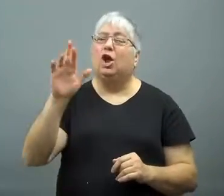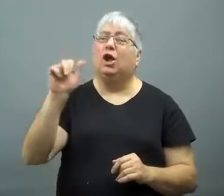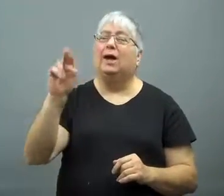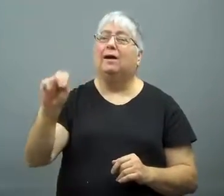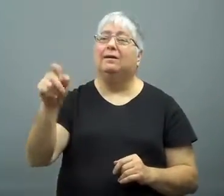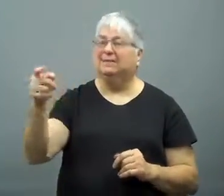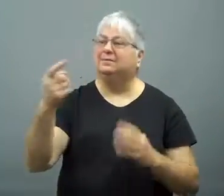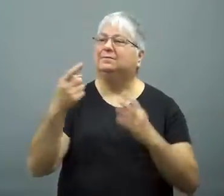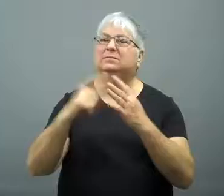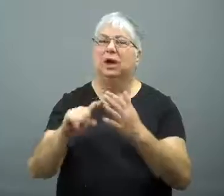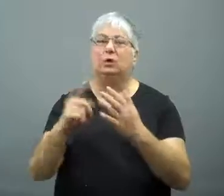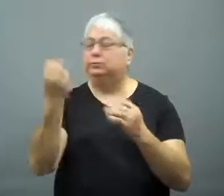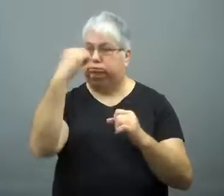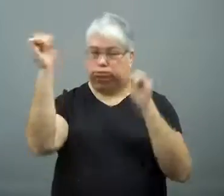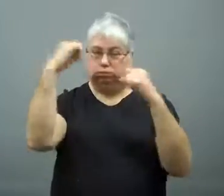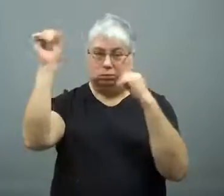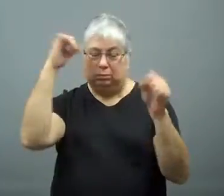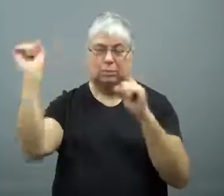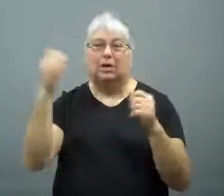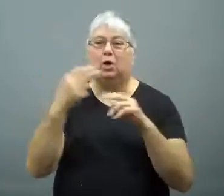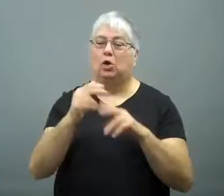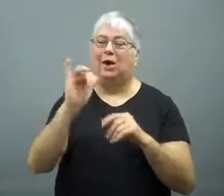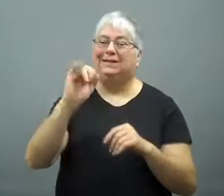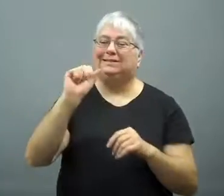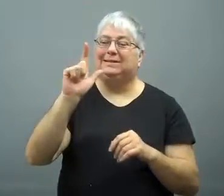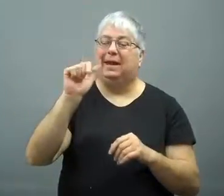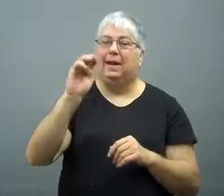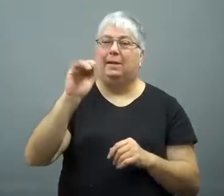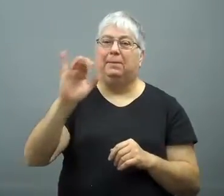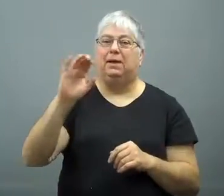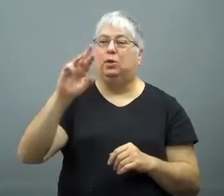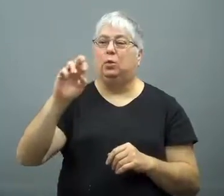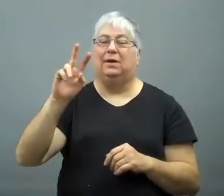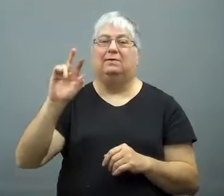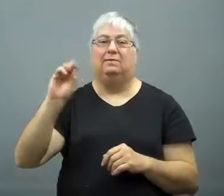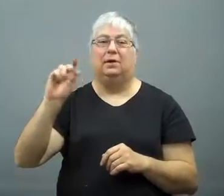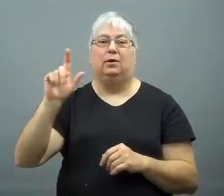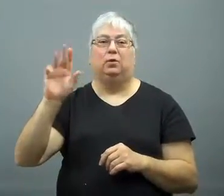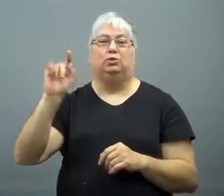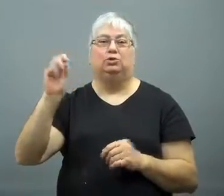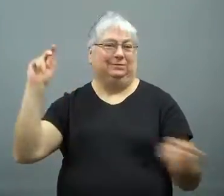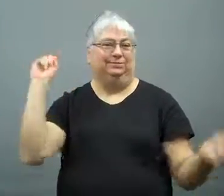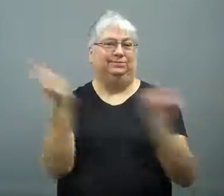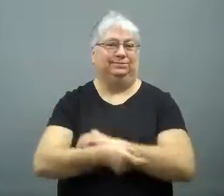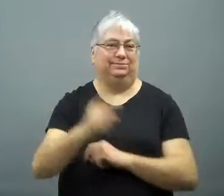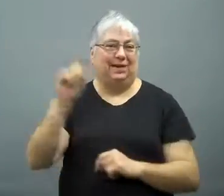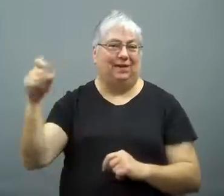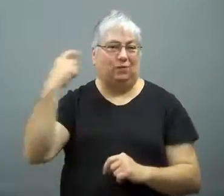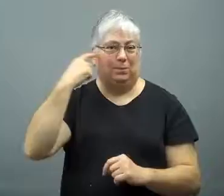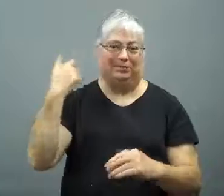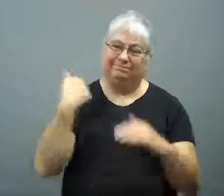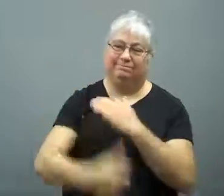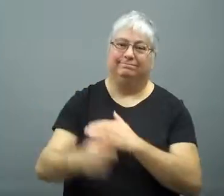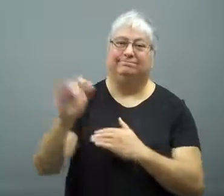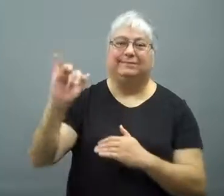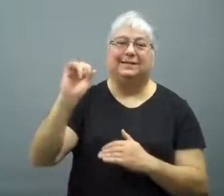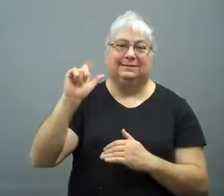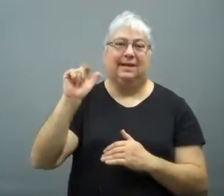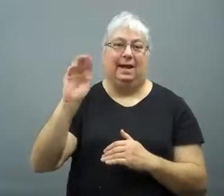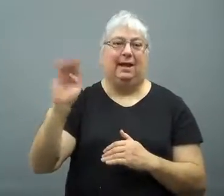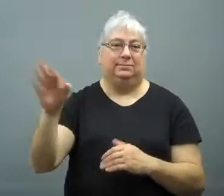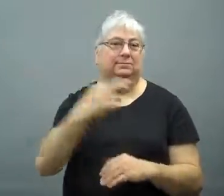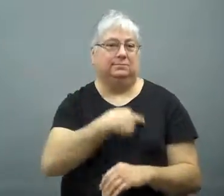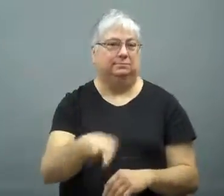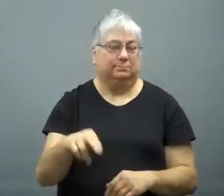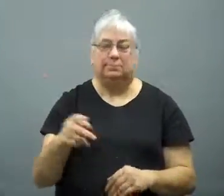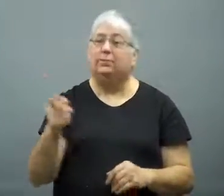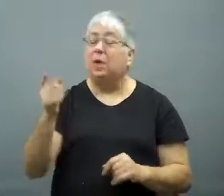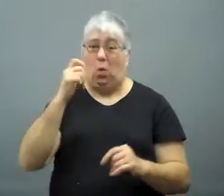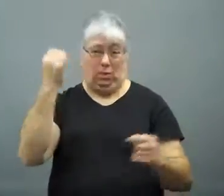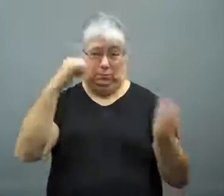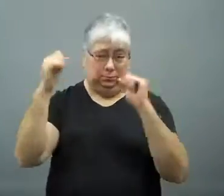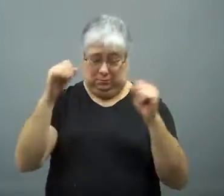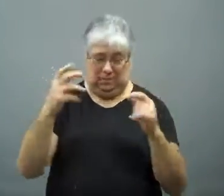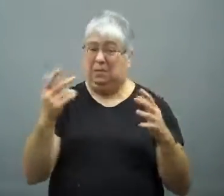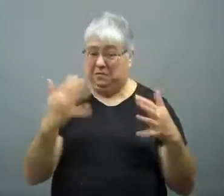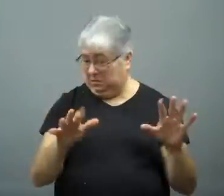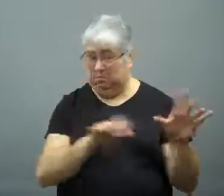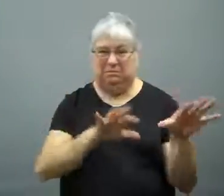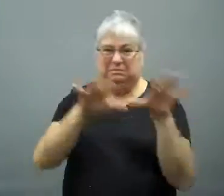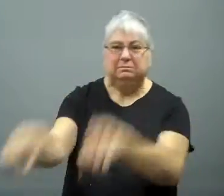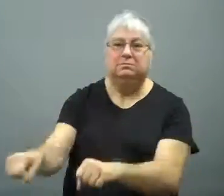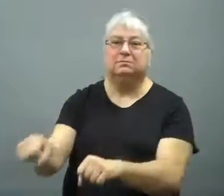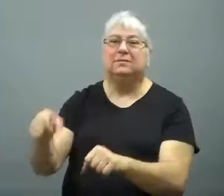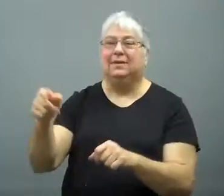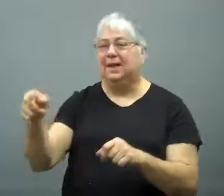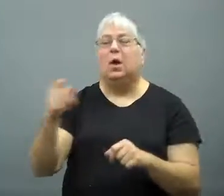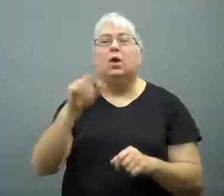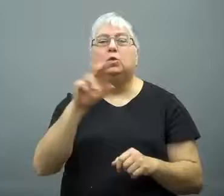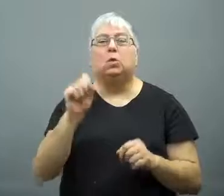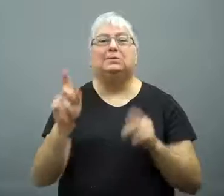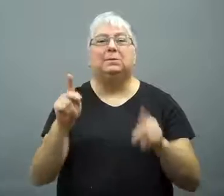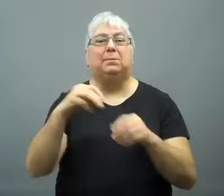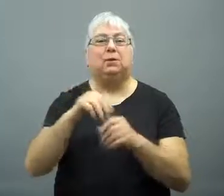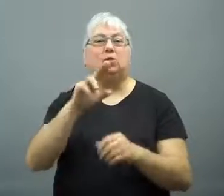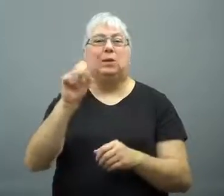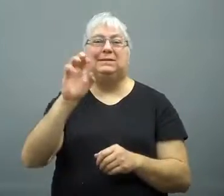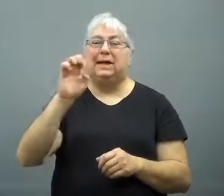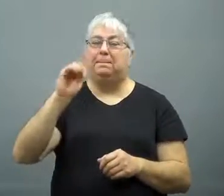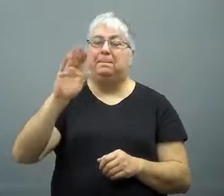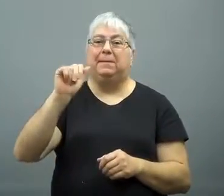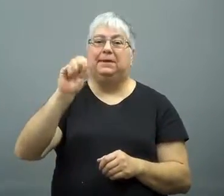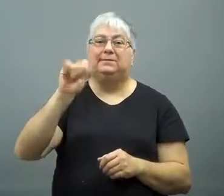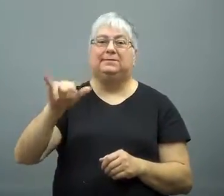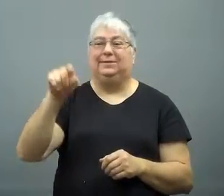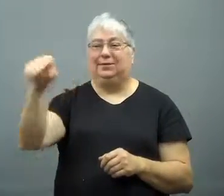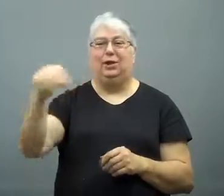Iran had an Islamic Revolution that resulted in an Islamic government.